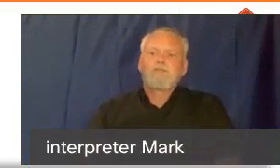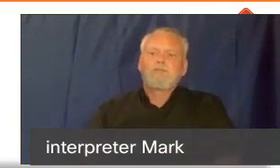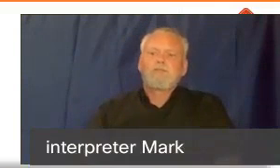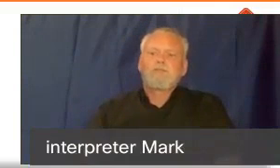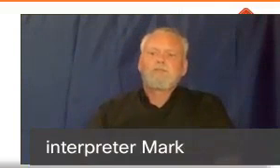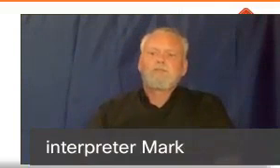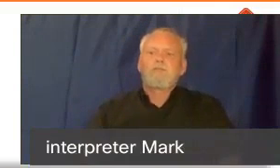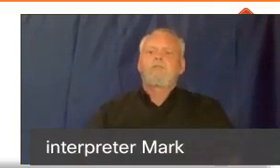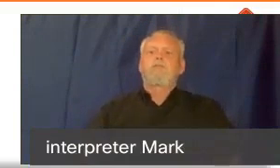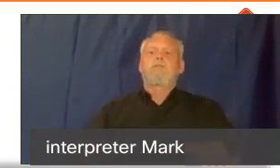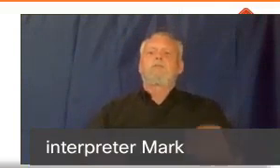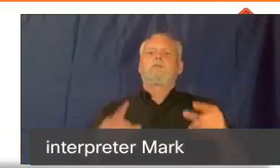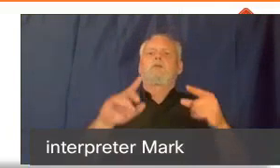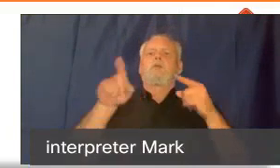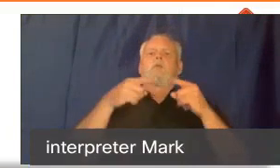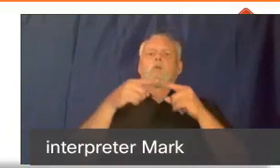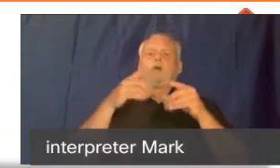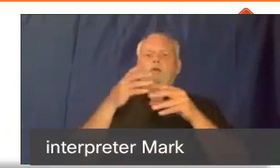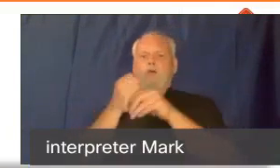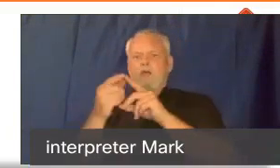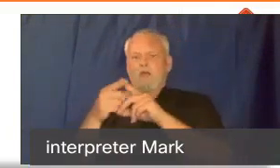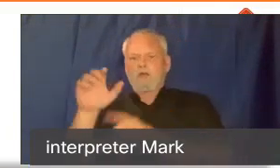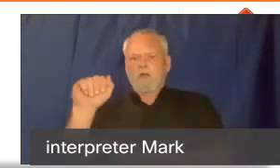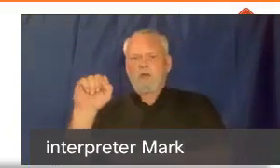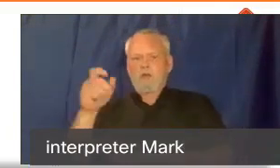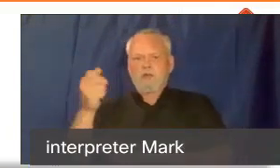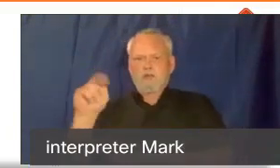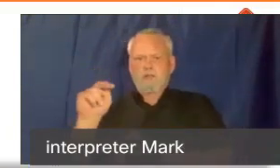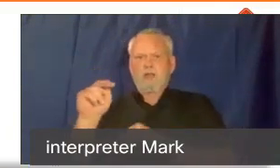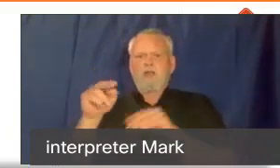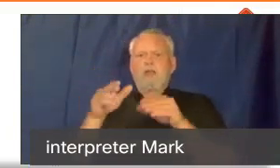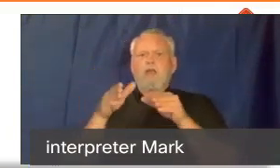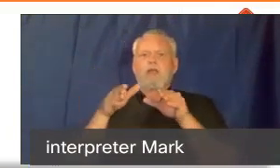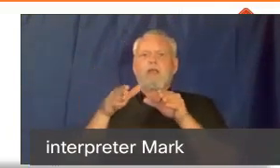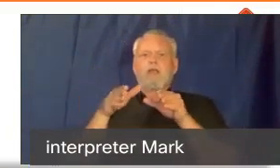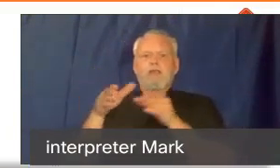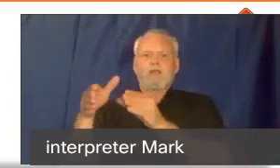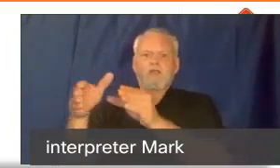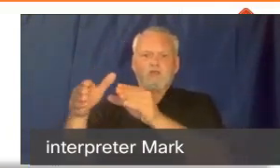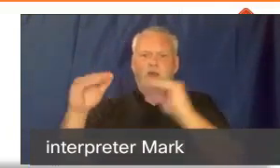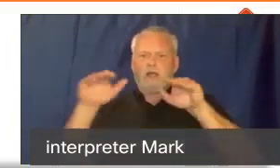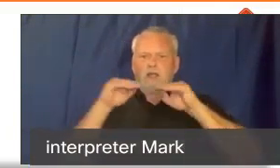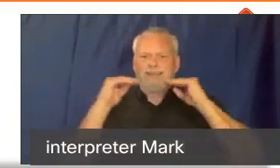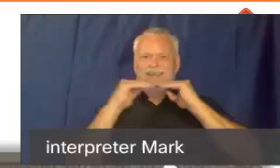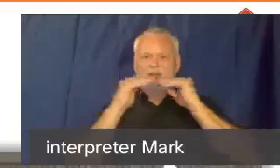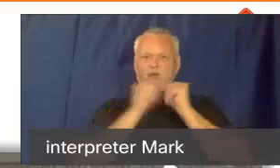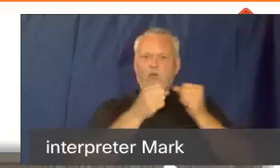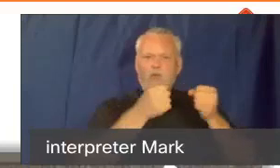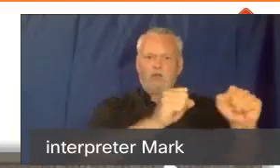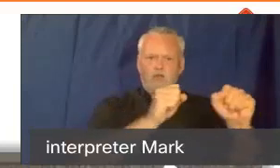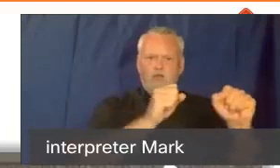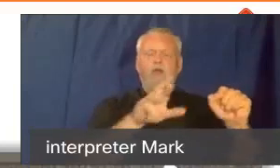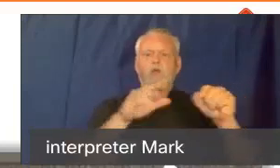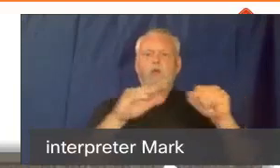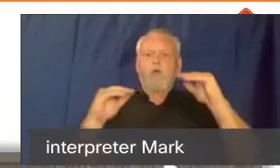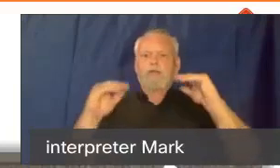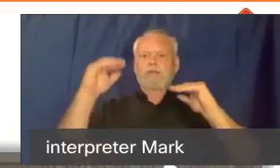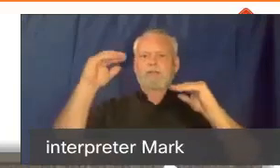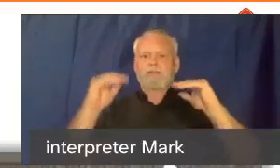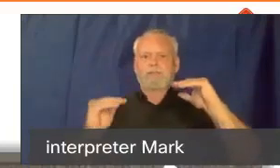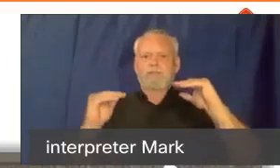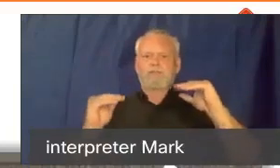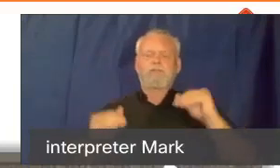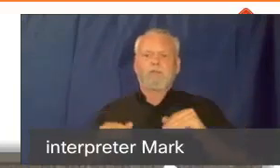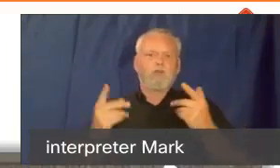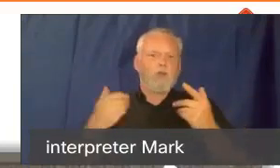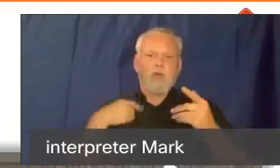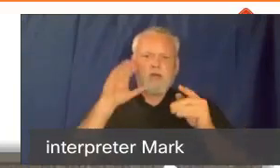When you can get to ask him is the trail invalid of the street, or it is at the straight level. Do you have a rendering or the space, which is for aspirin under pass.